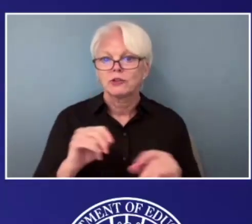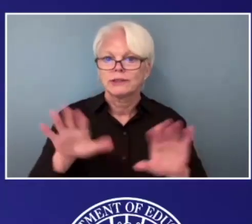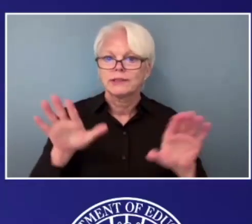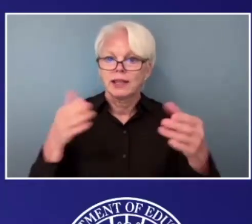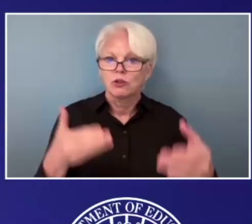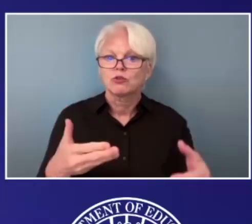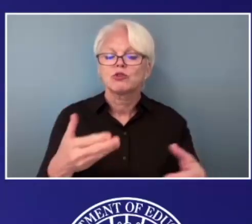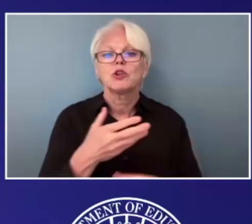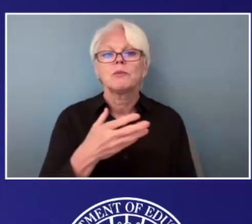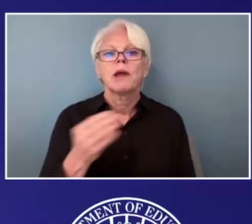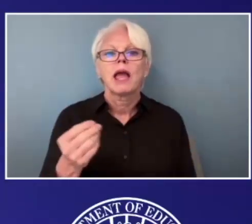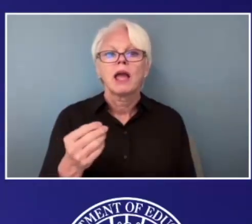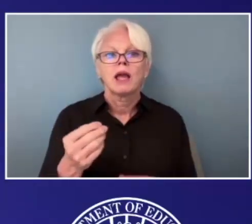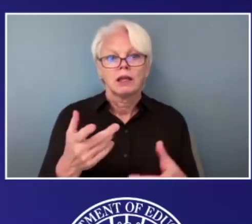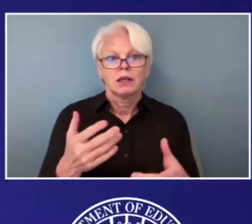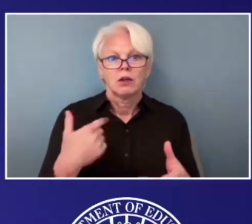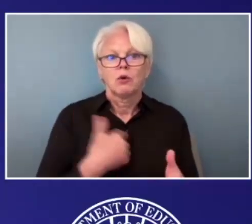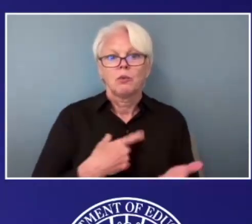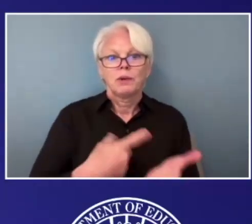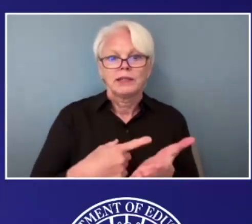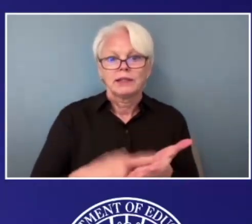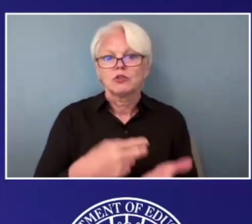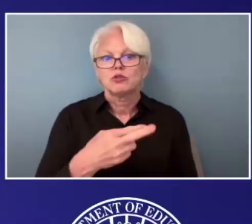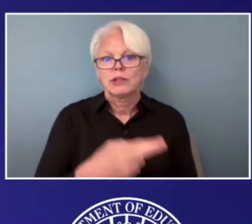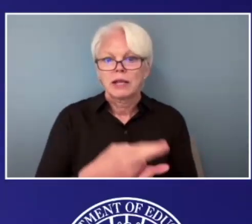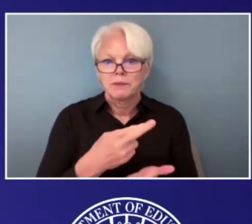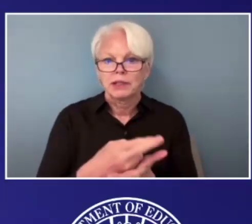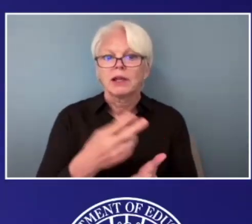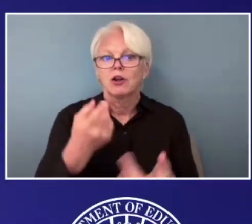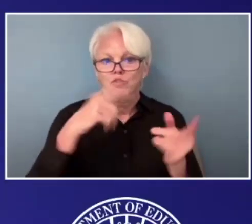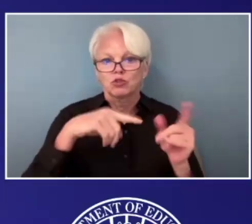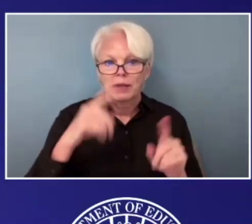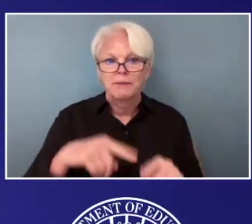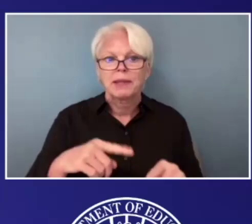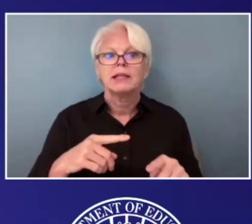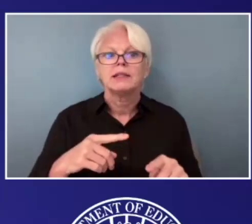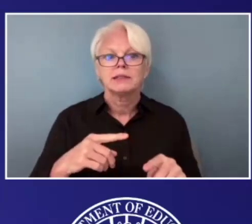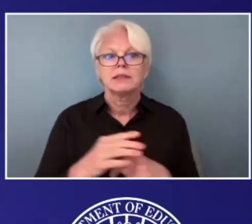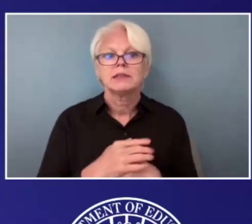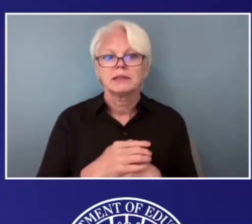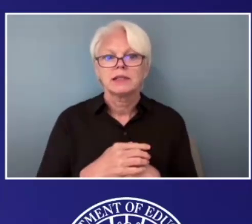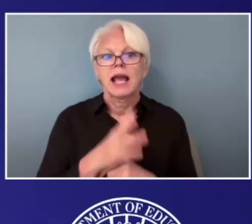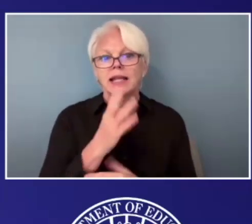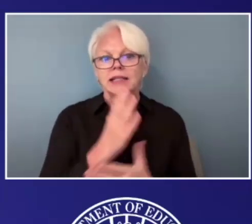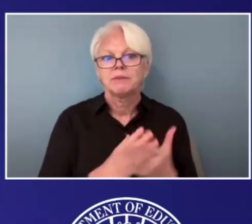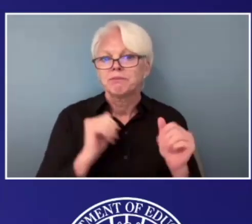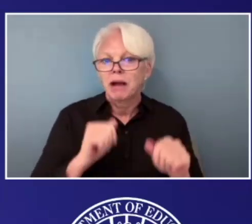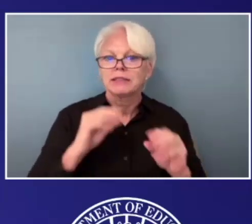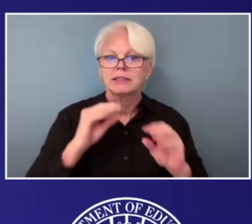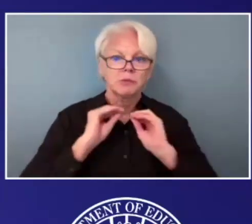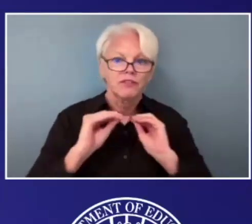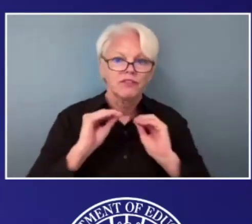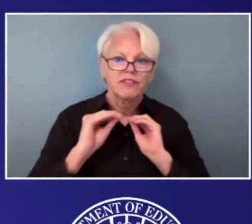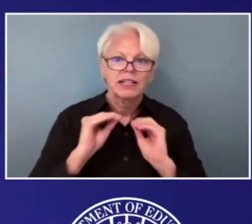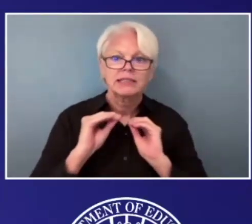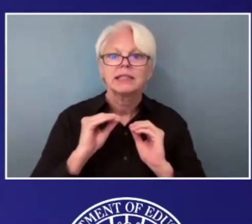We discussed rehabilitation agreements and some possible fixes to make it easier for